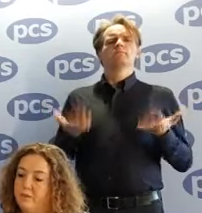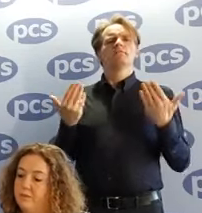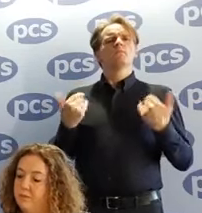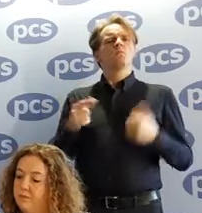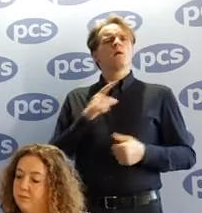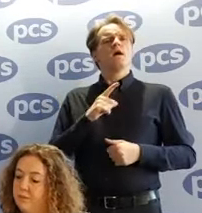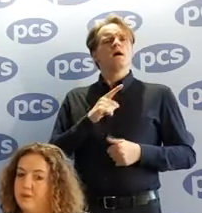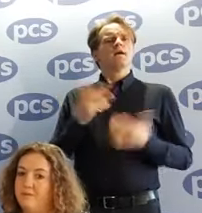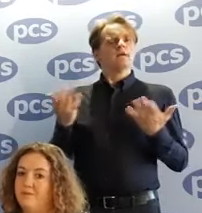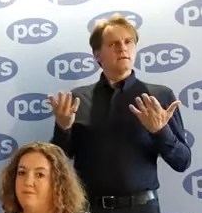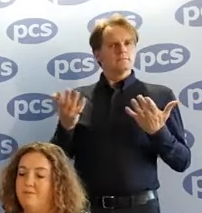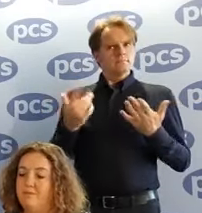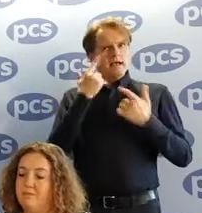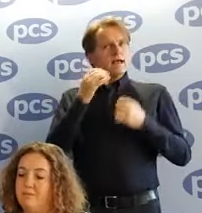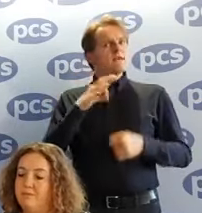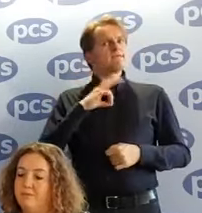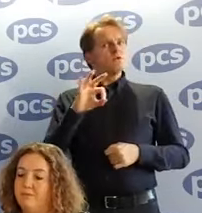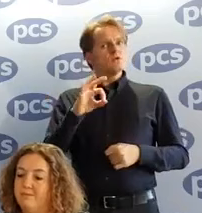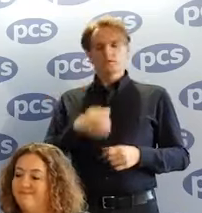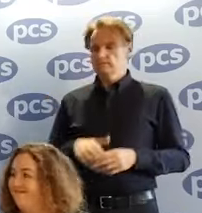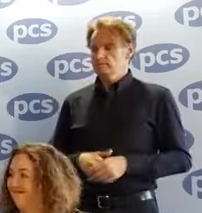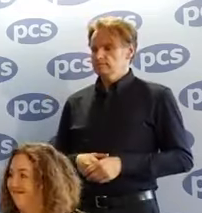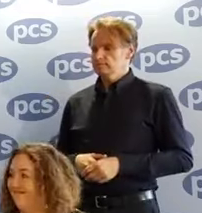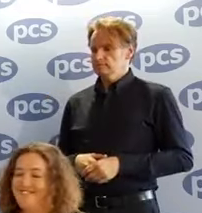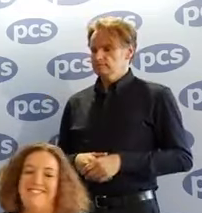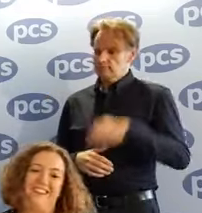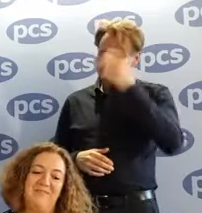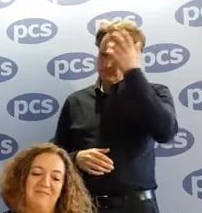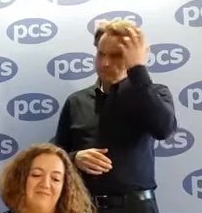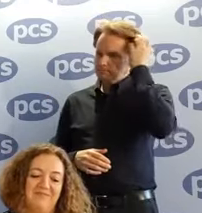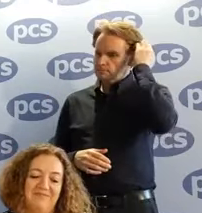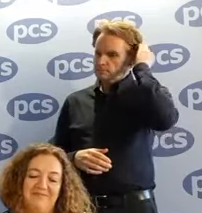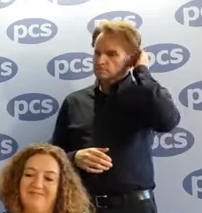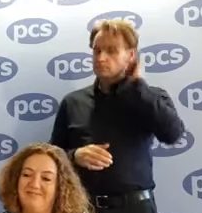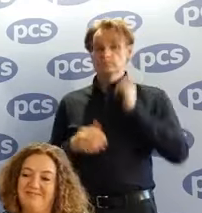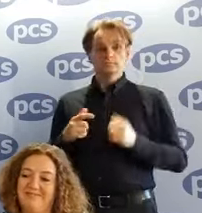Okay at this point I'm going to turn to Fran Heathcote, Fran's one of our vice